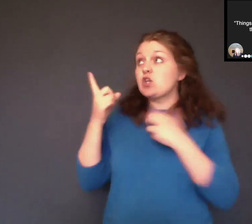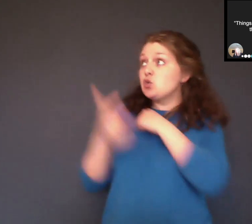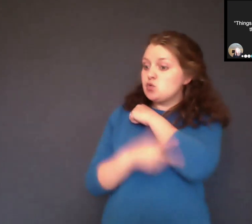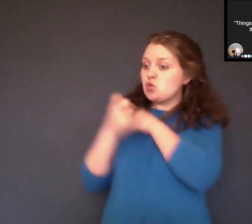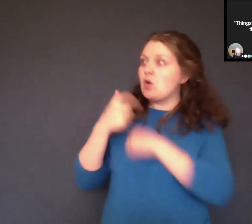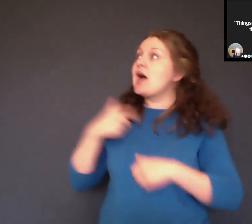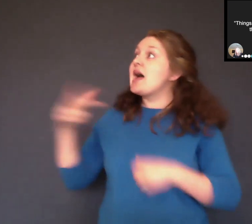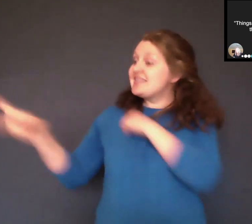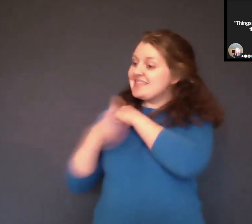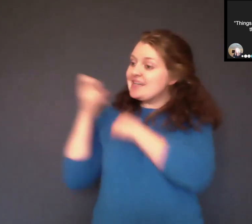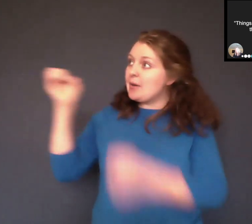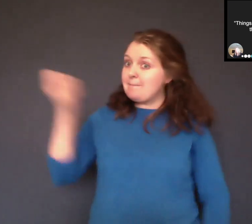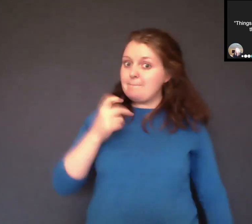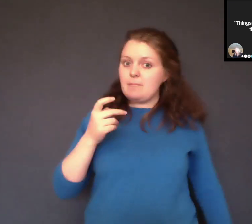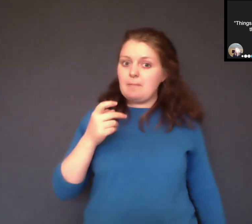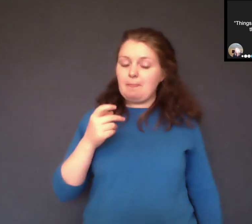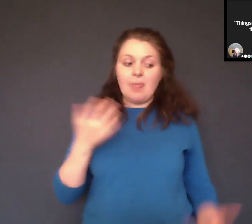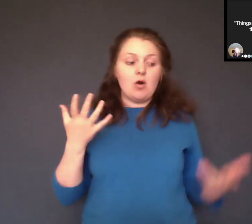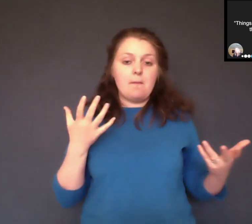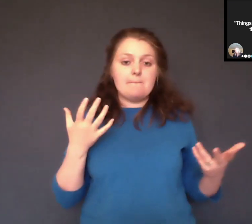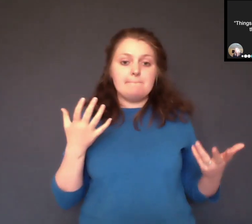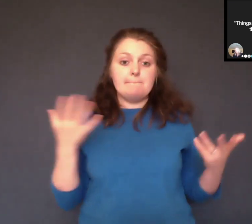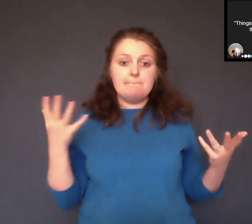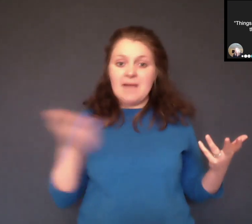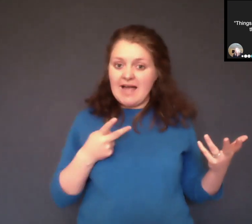at this a gleam ignited in the twin pits of hood's eyes